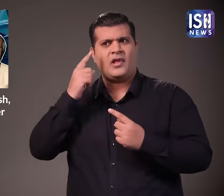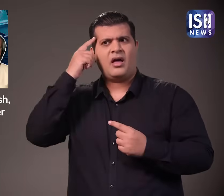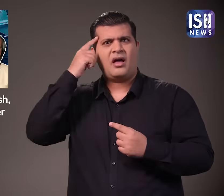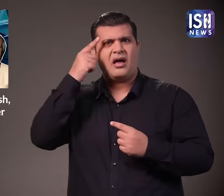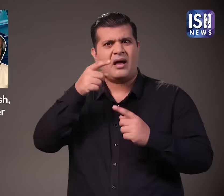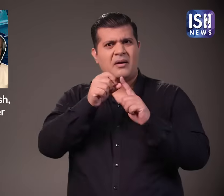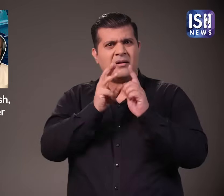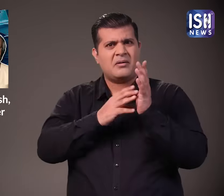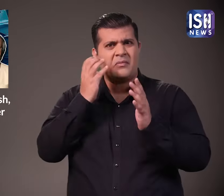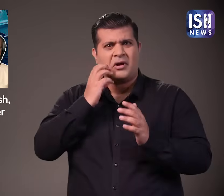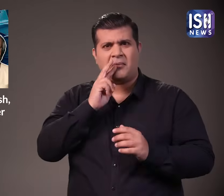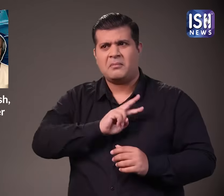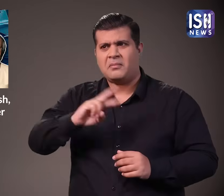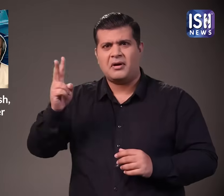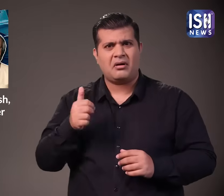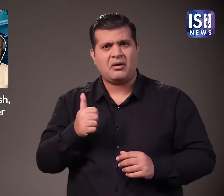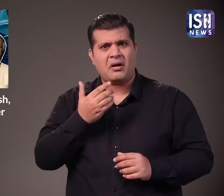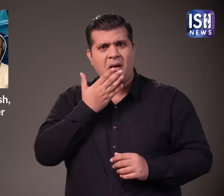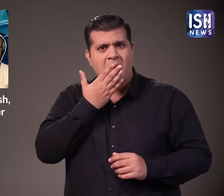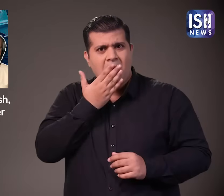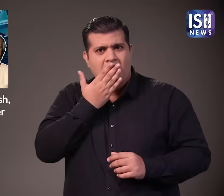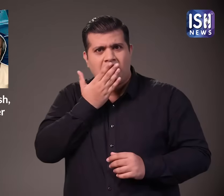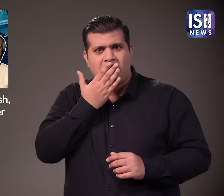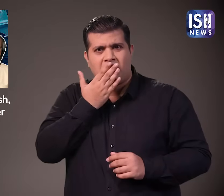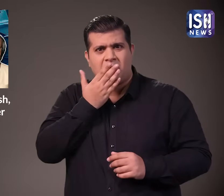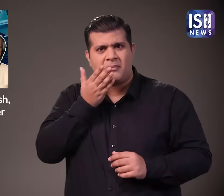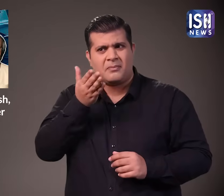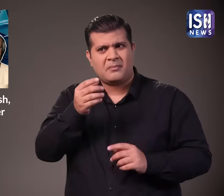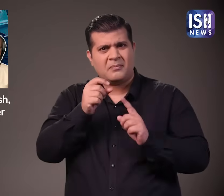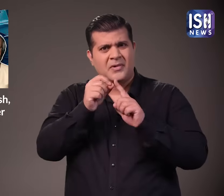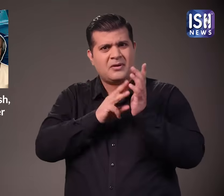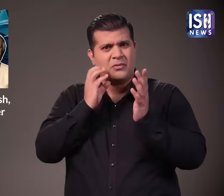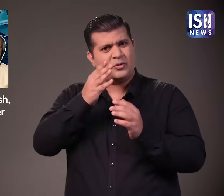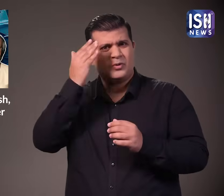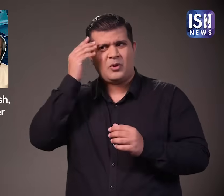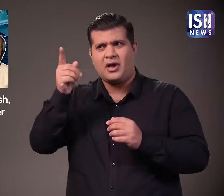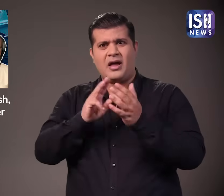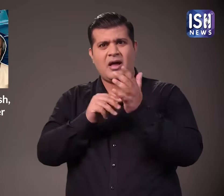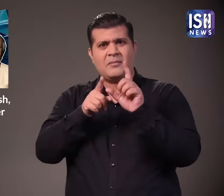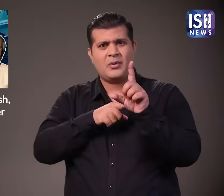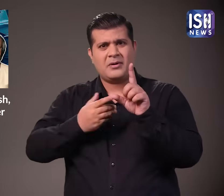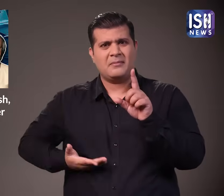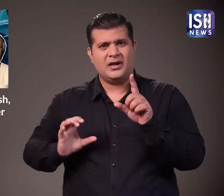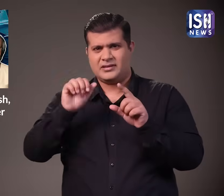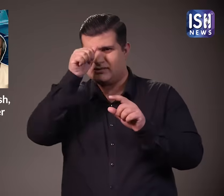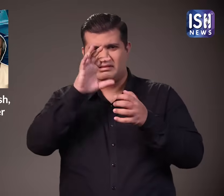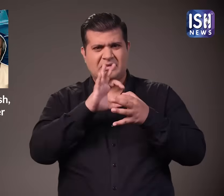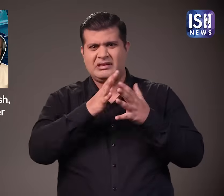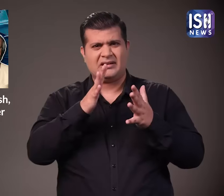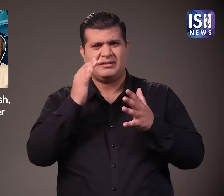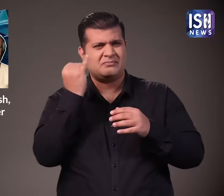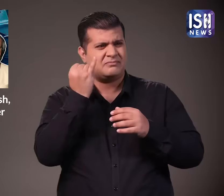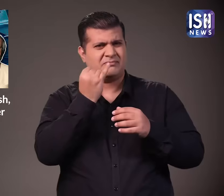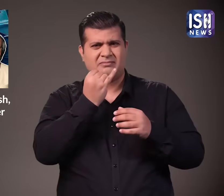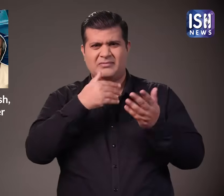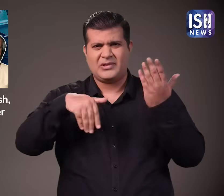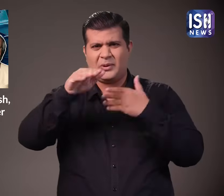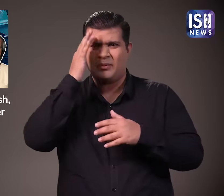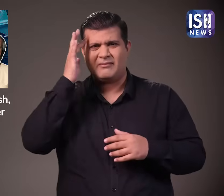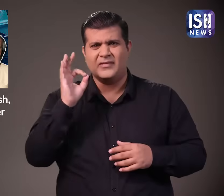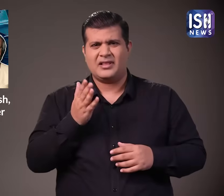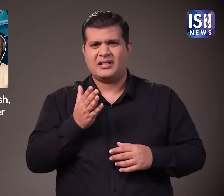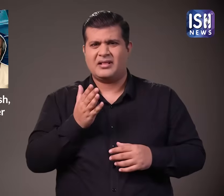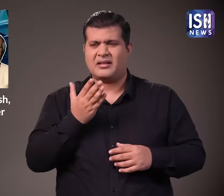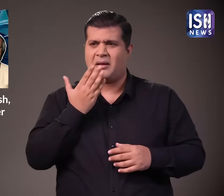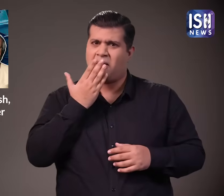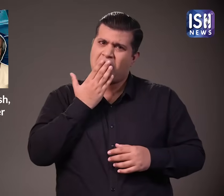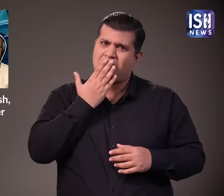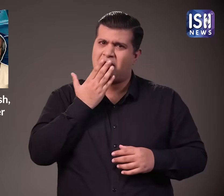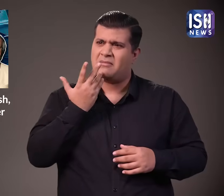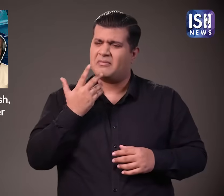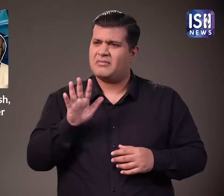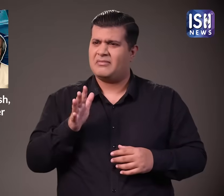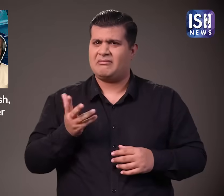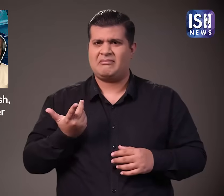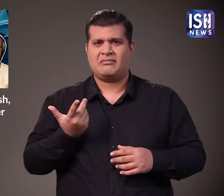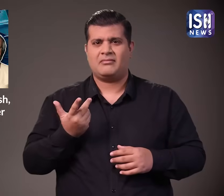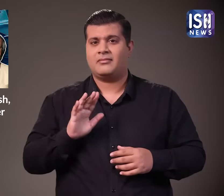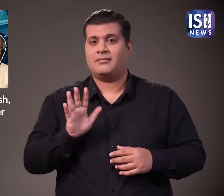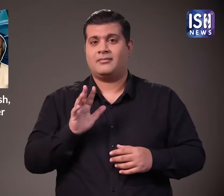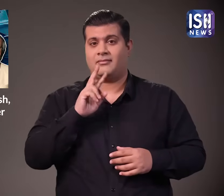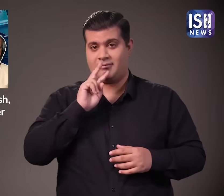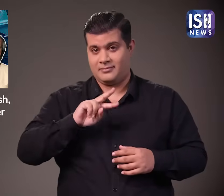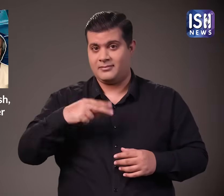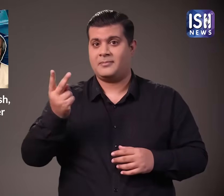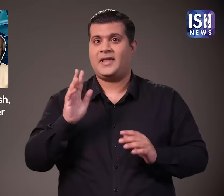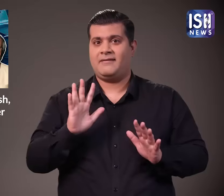If you think PM Modi stayed silent on this - despite India’s ties with Bangladesh and its repeated remarks - you’re wrong.